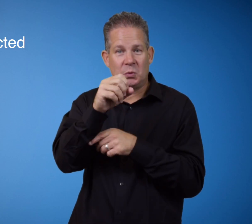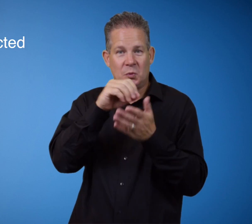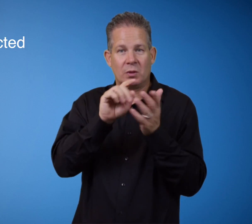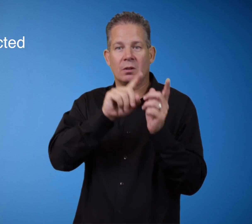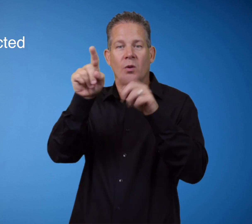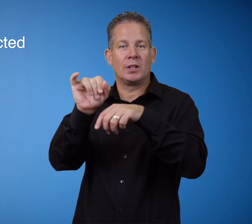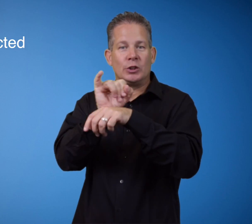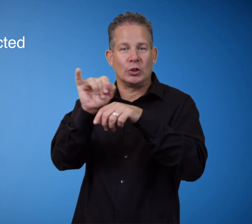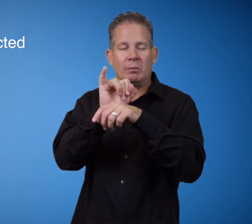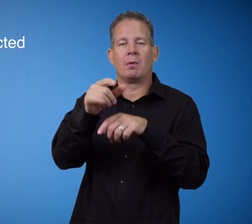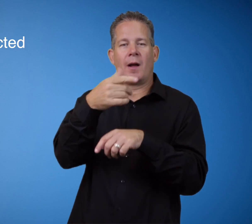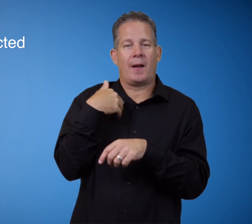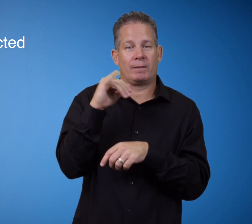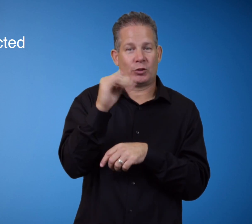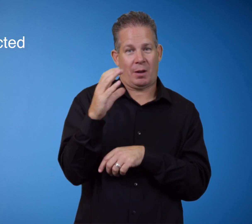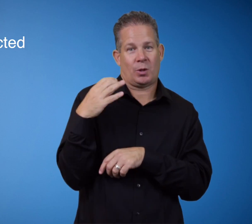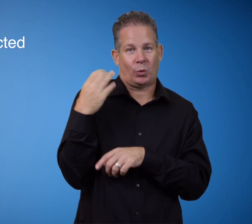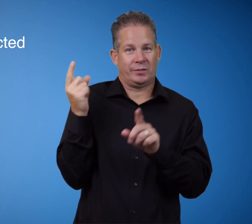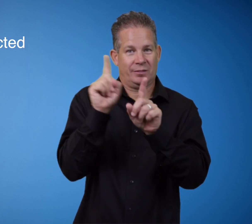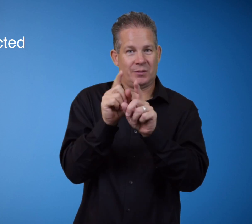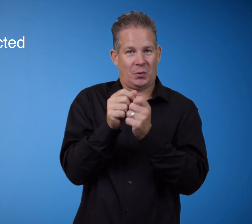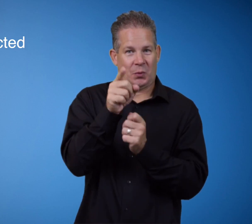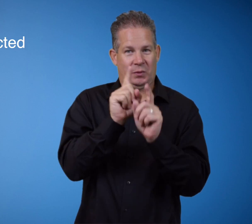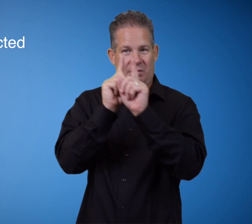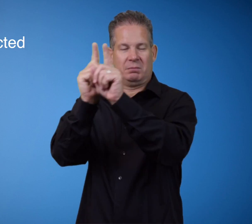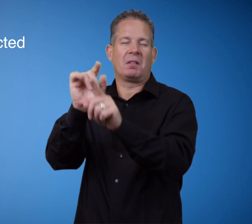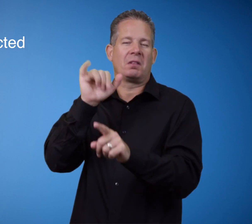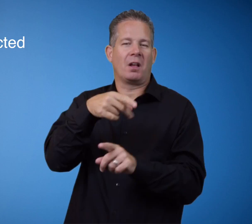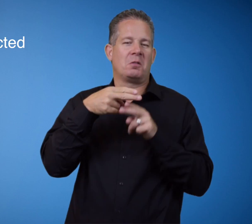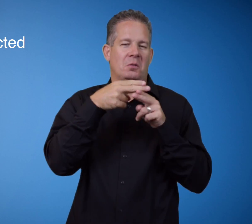For example, if you're a high school student and you get an internship, you can have a job coach.